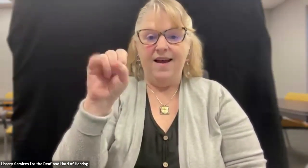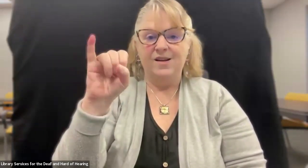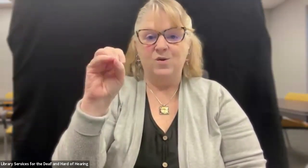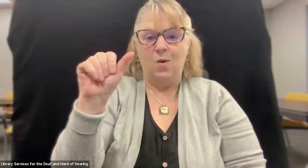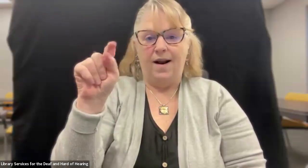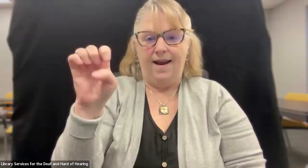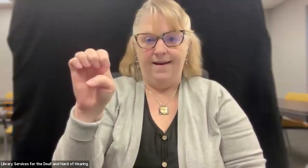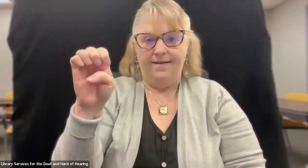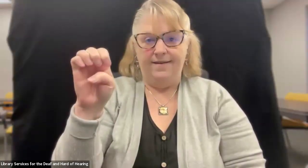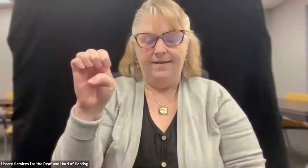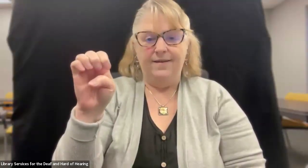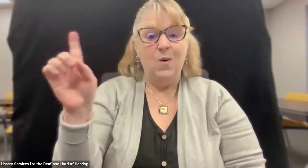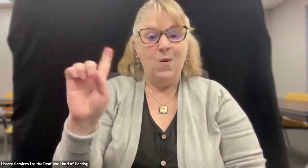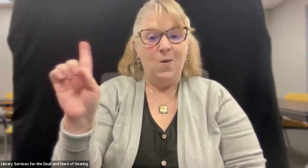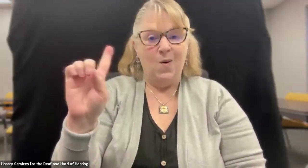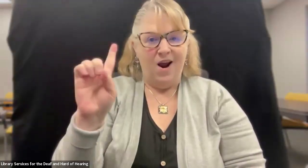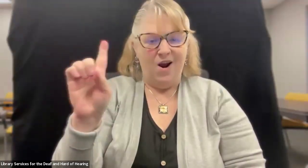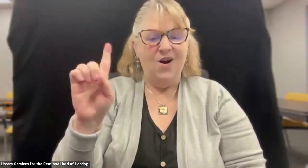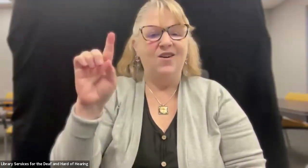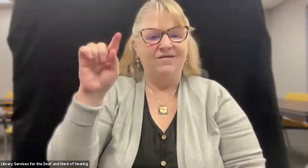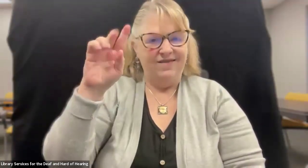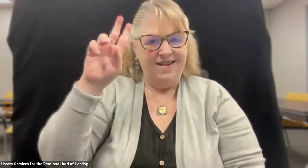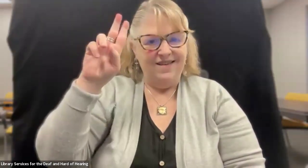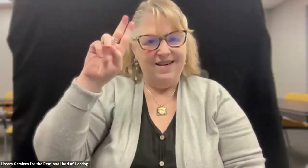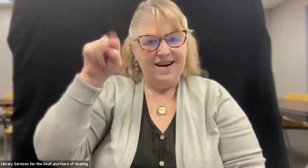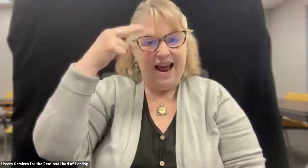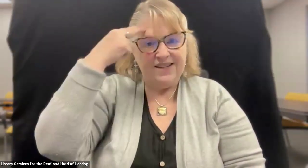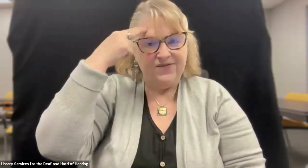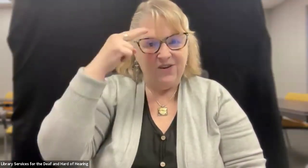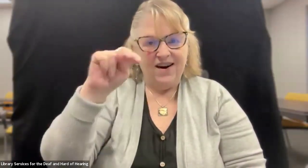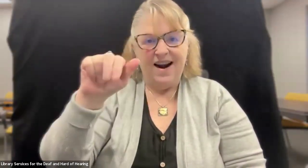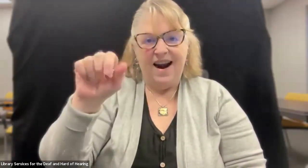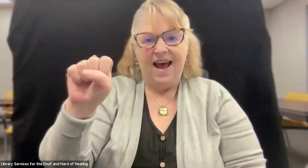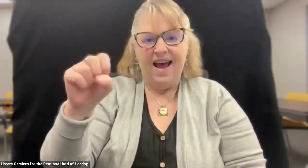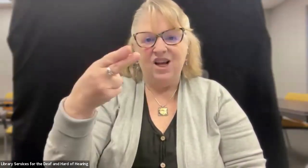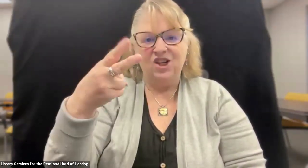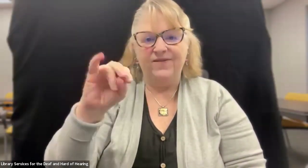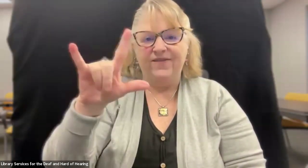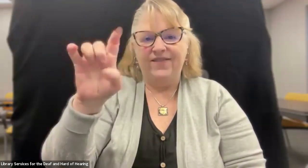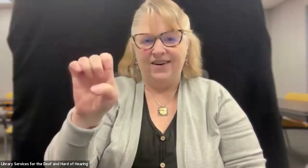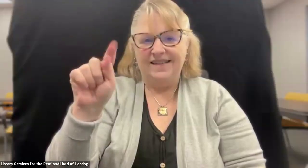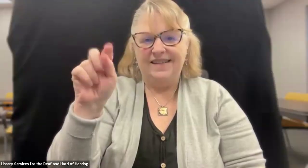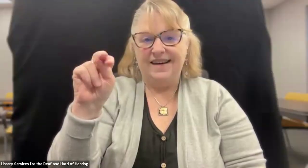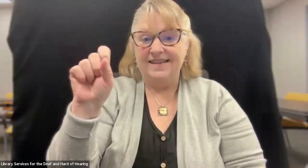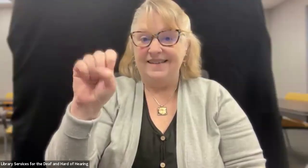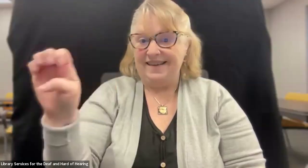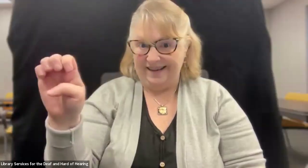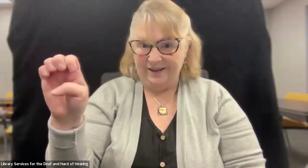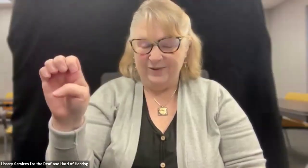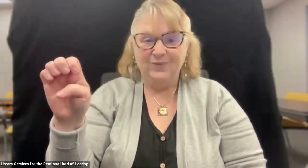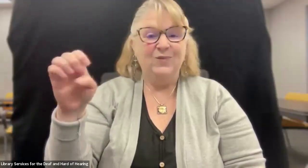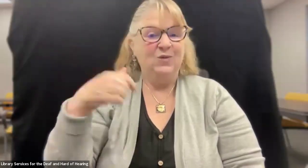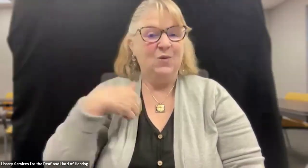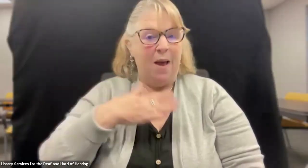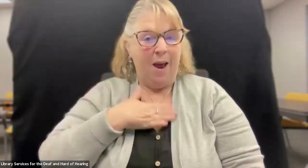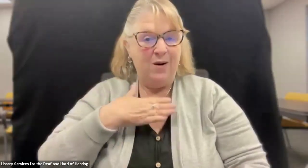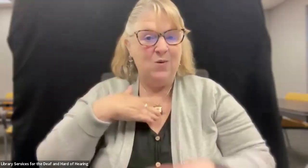I work at the library here in Nashville, Tennessee.